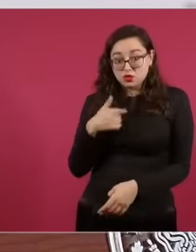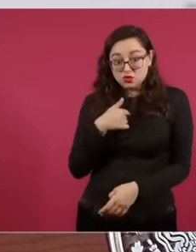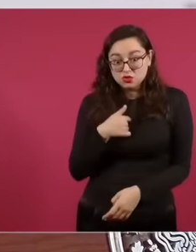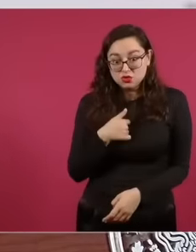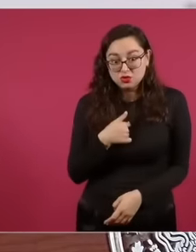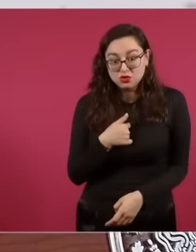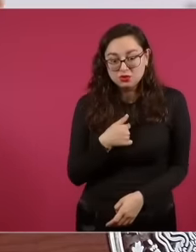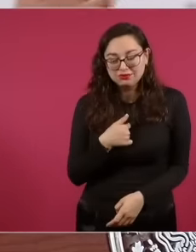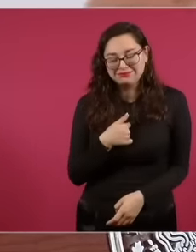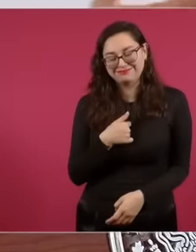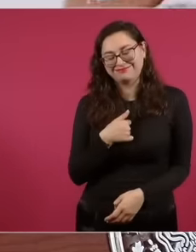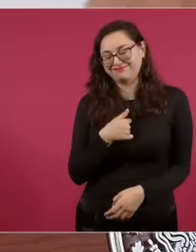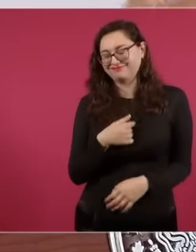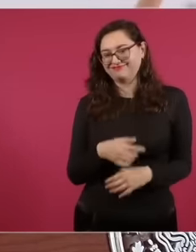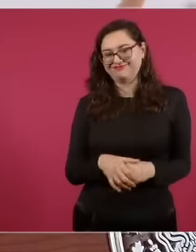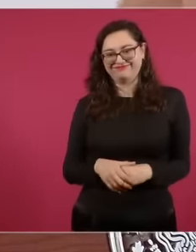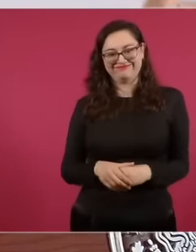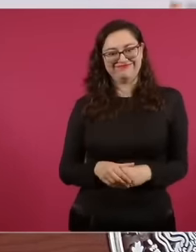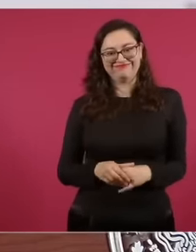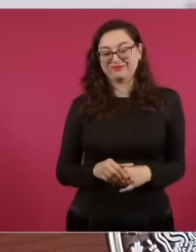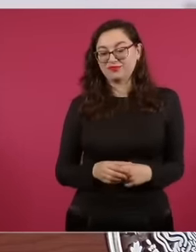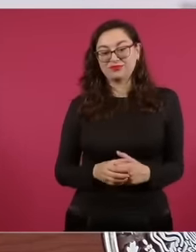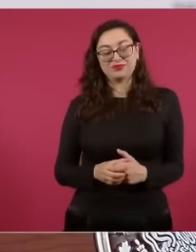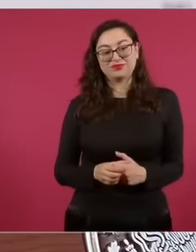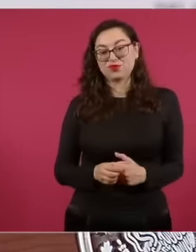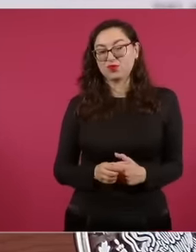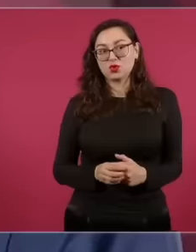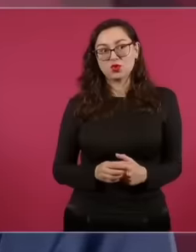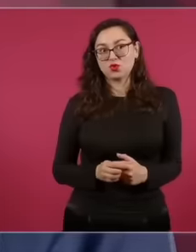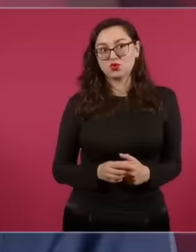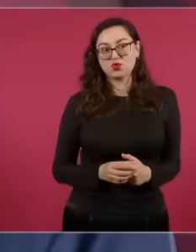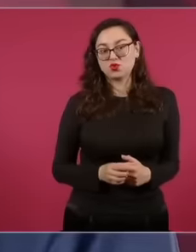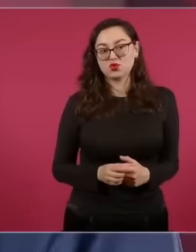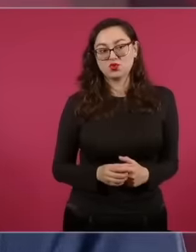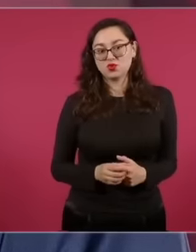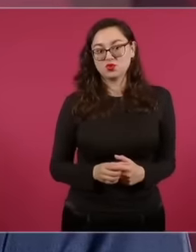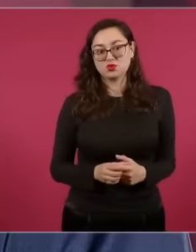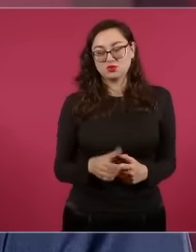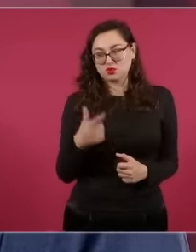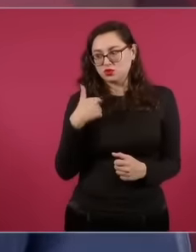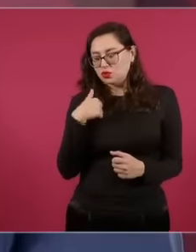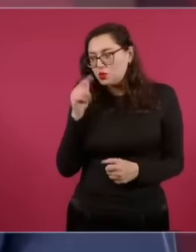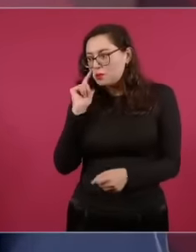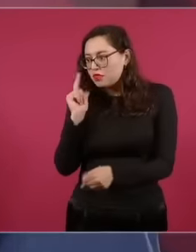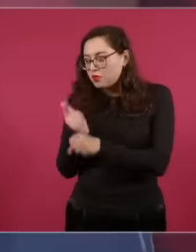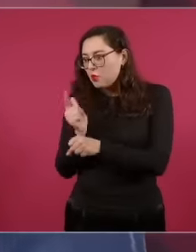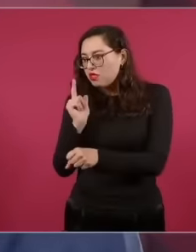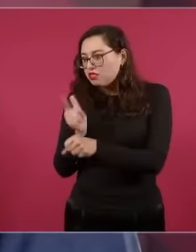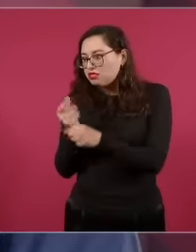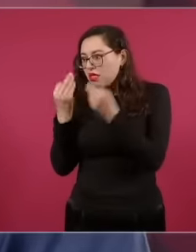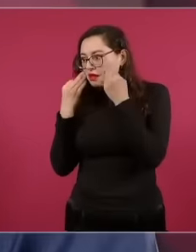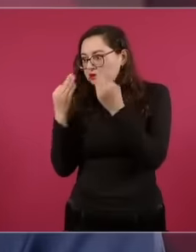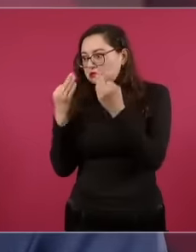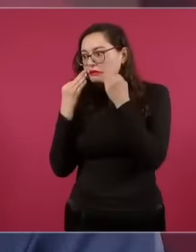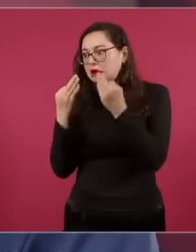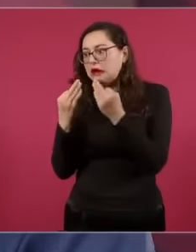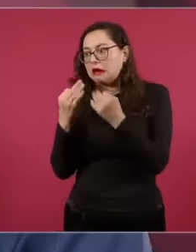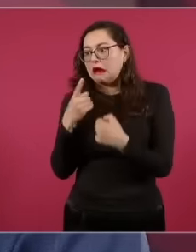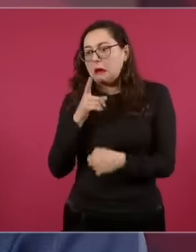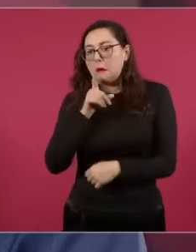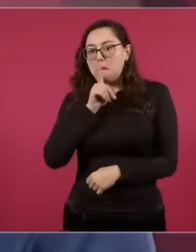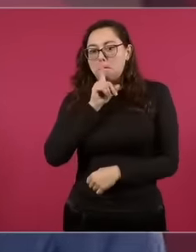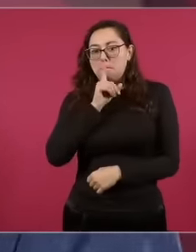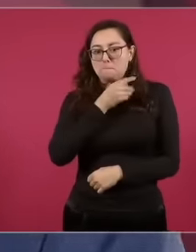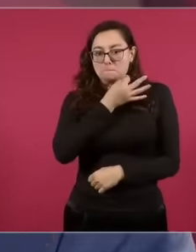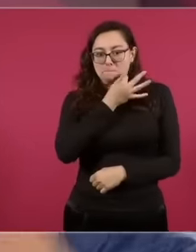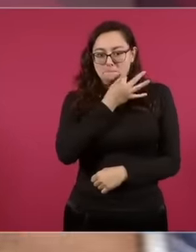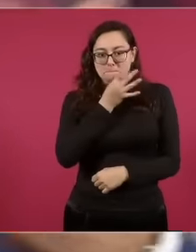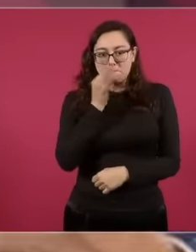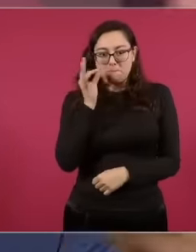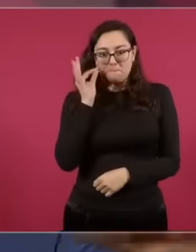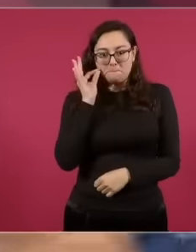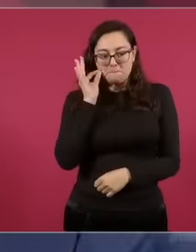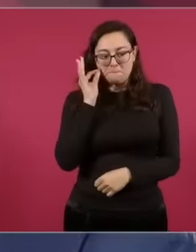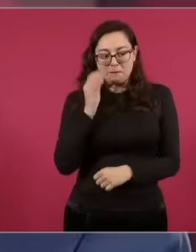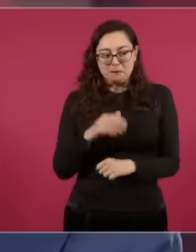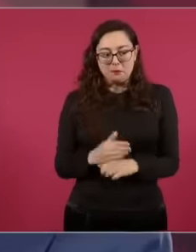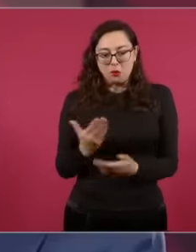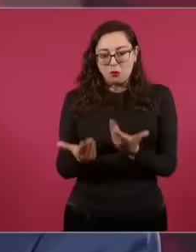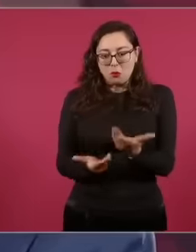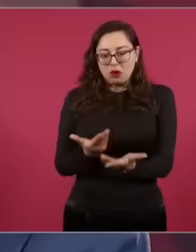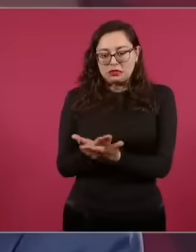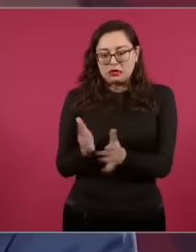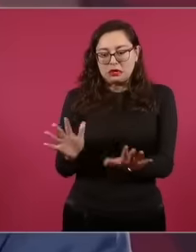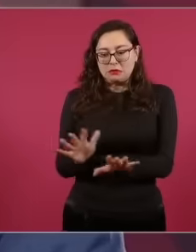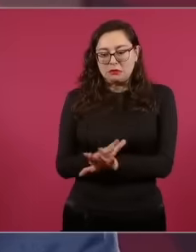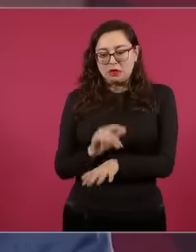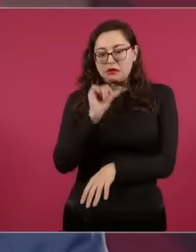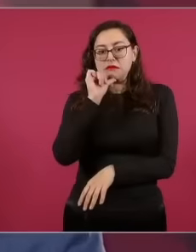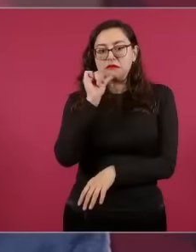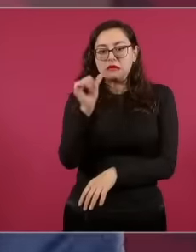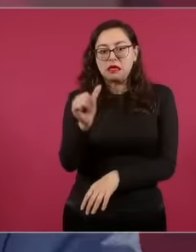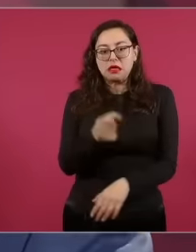everything that I was noticing go by and I didn't say anything and I didn't do anything to change things. I became